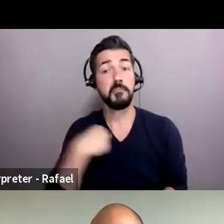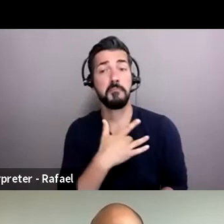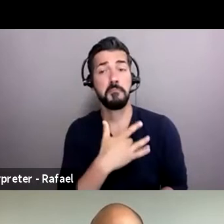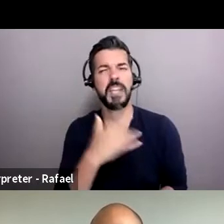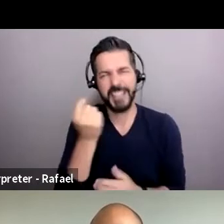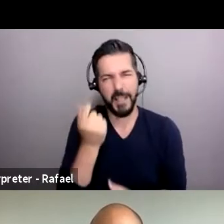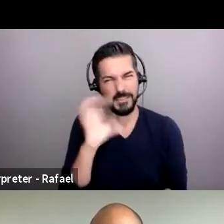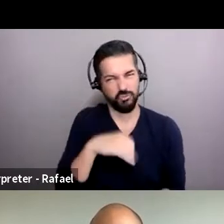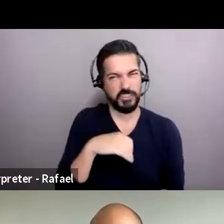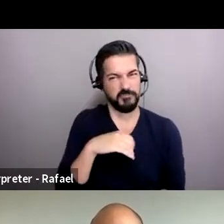to be under Product. Thank you. Eric...